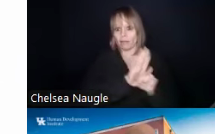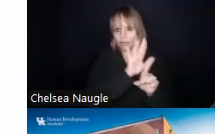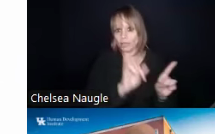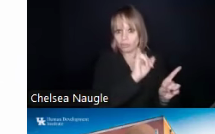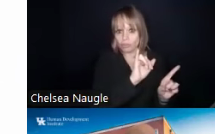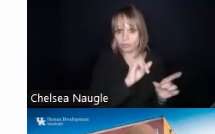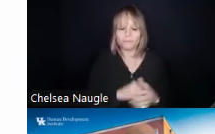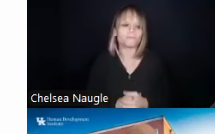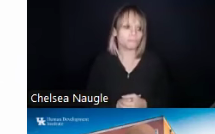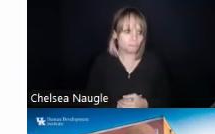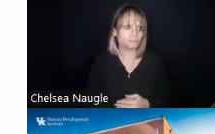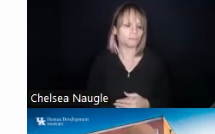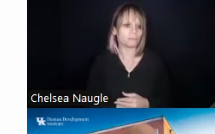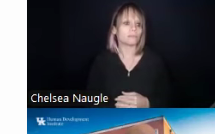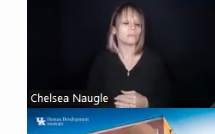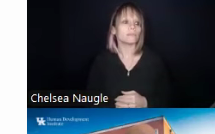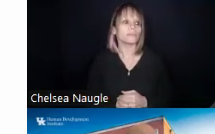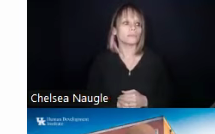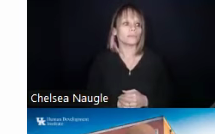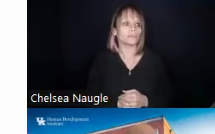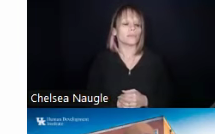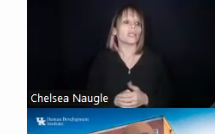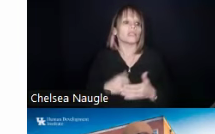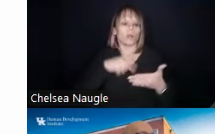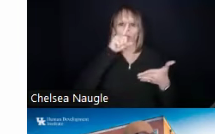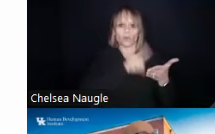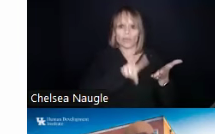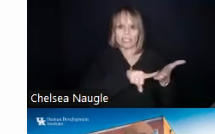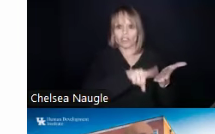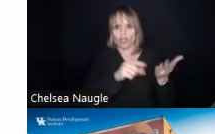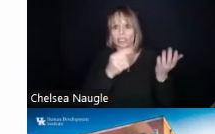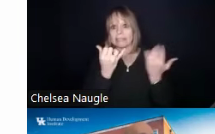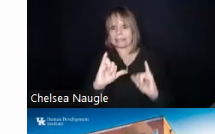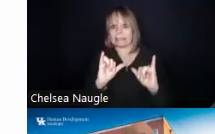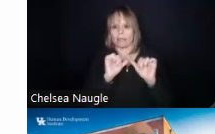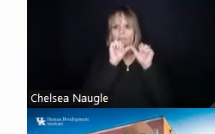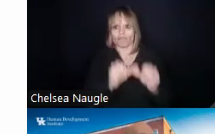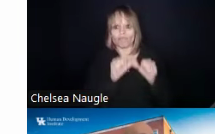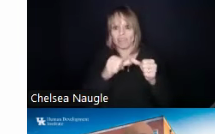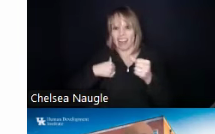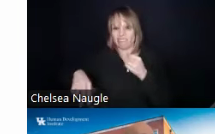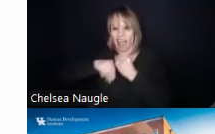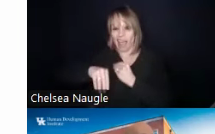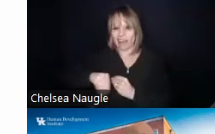I stopped it that the research is actually continuing and I've now added dance to this and some other things.